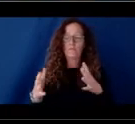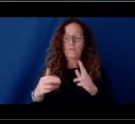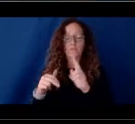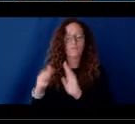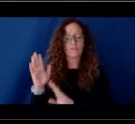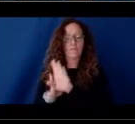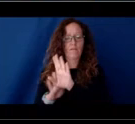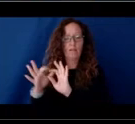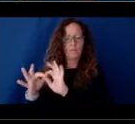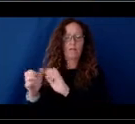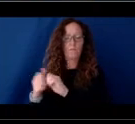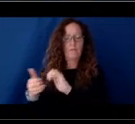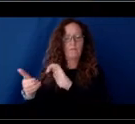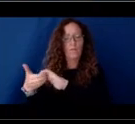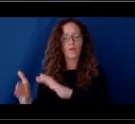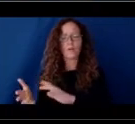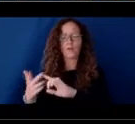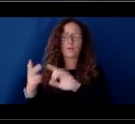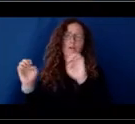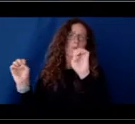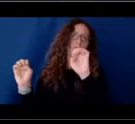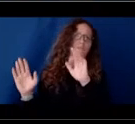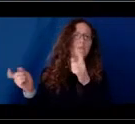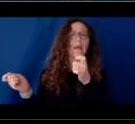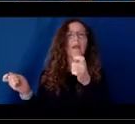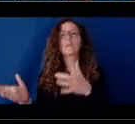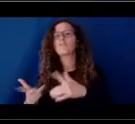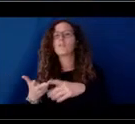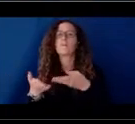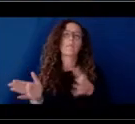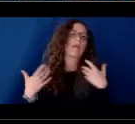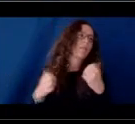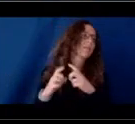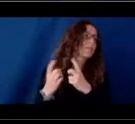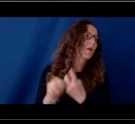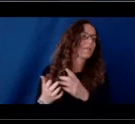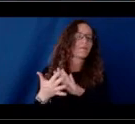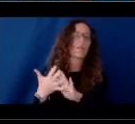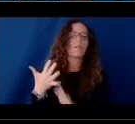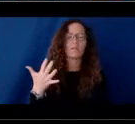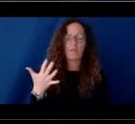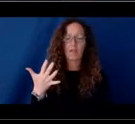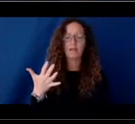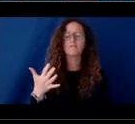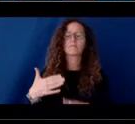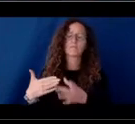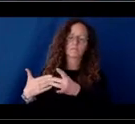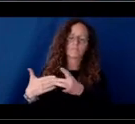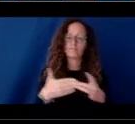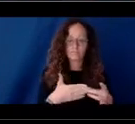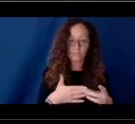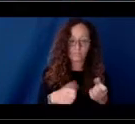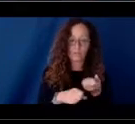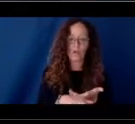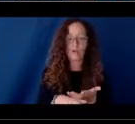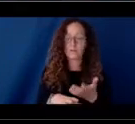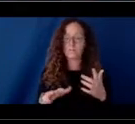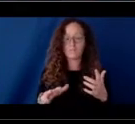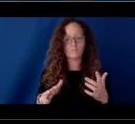emergency managers, public health, etcetera, have led to some proactive measures when there are